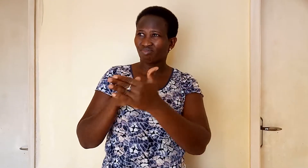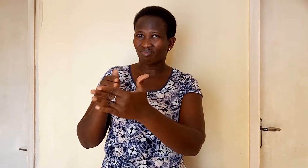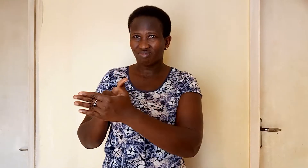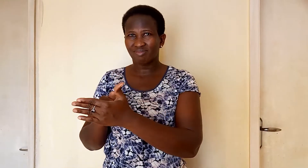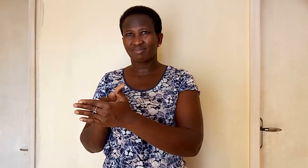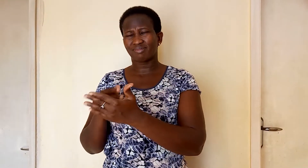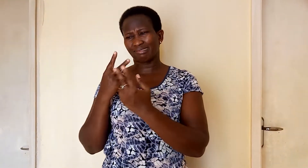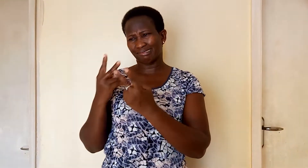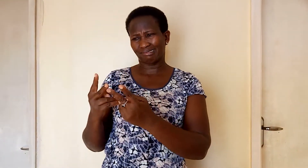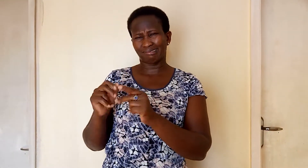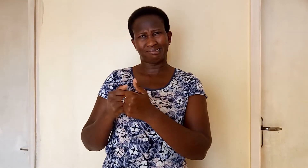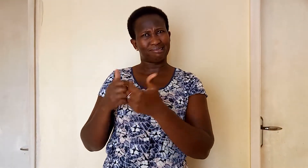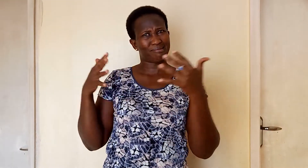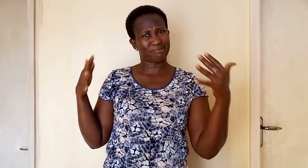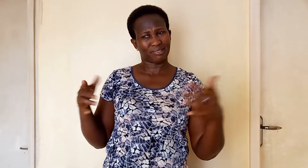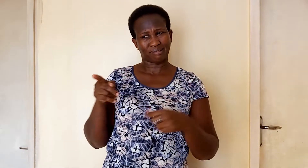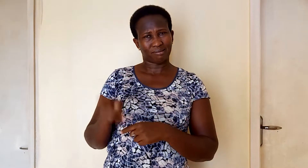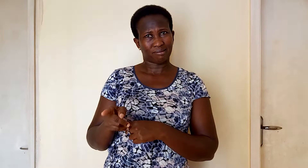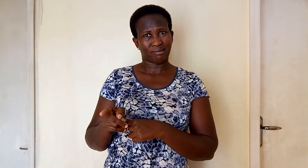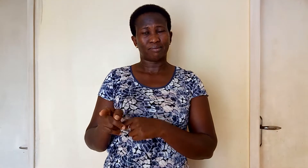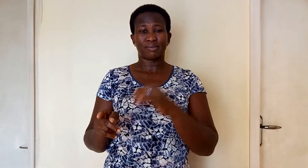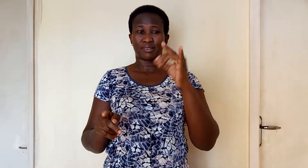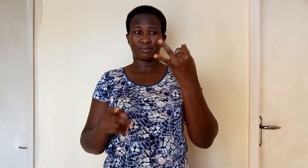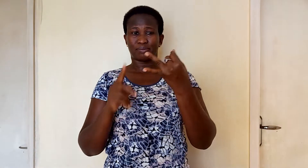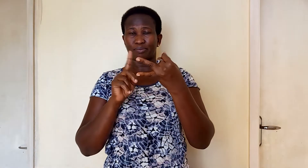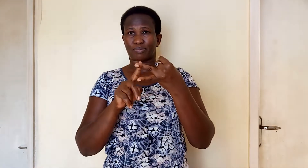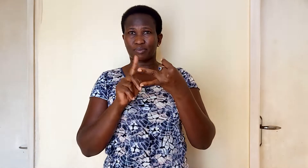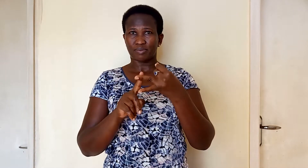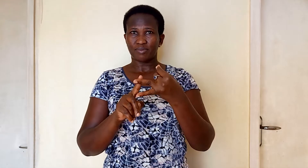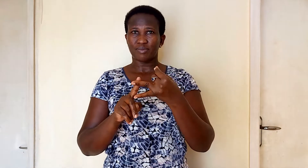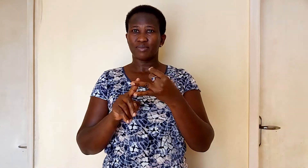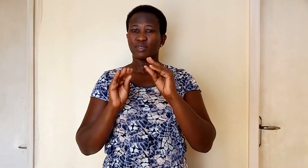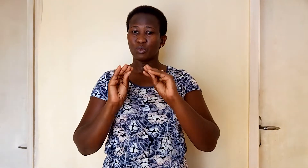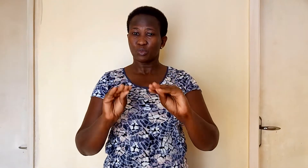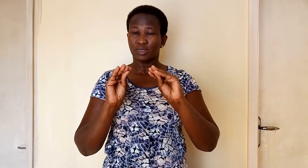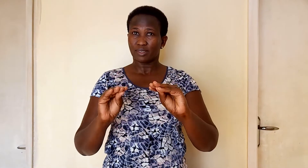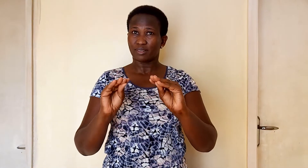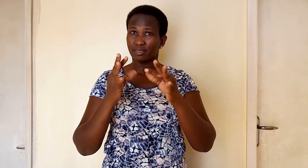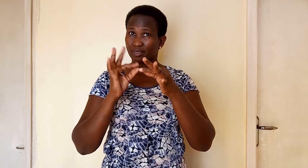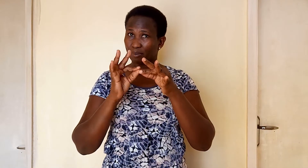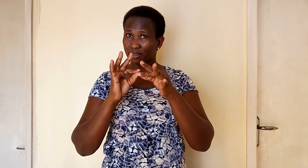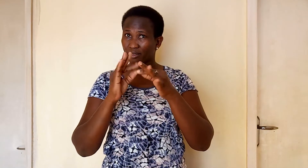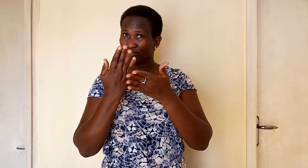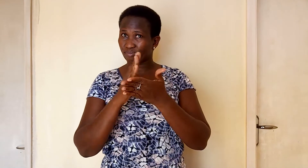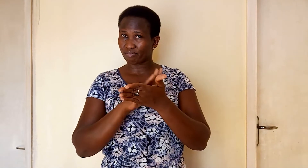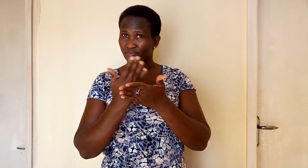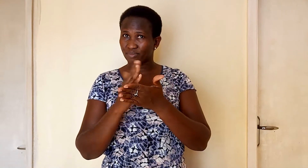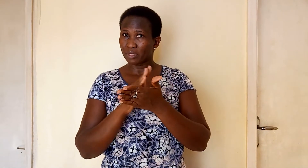a big barrier to learning. Another problem is very few or scarcity of